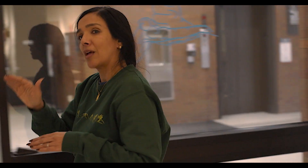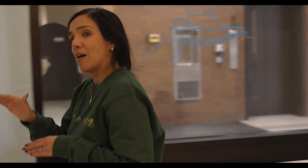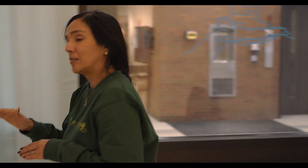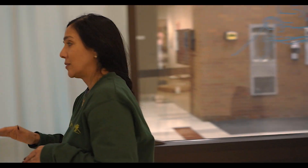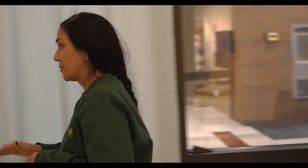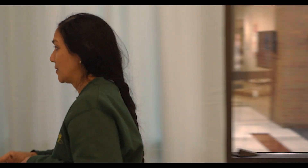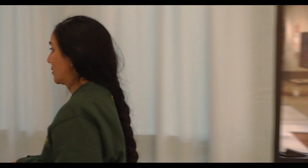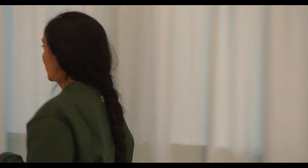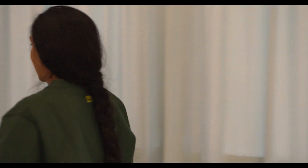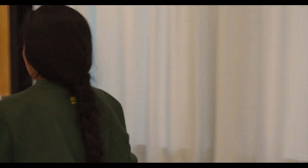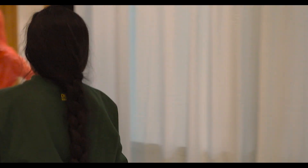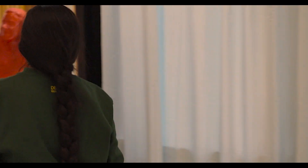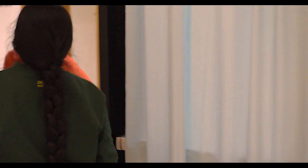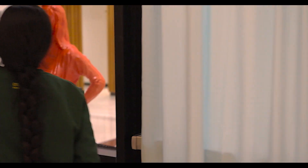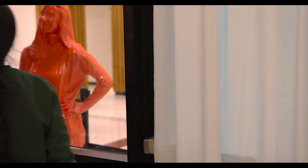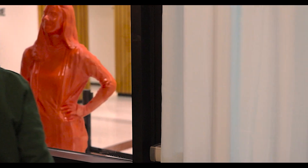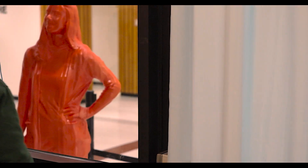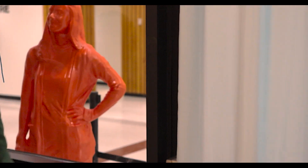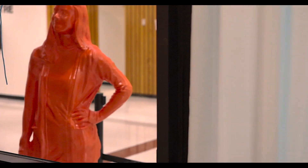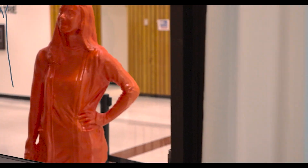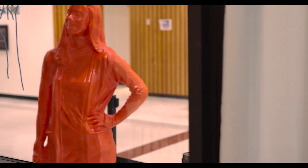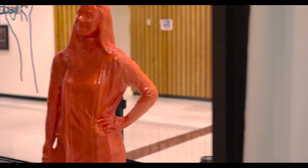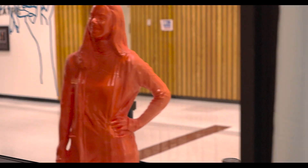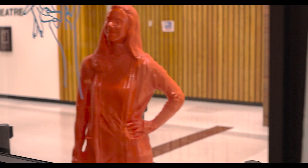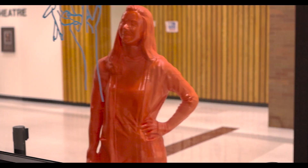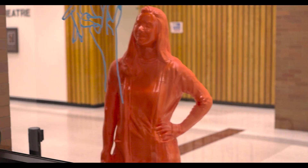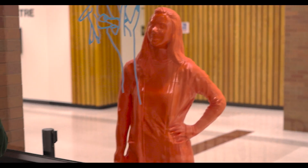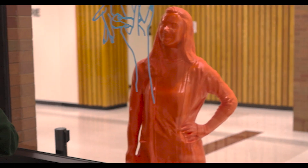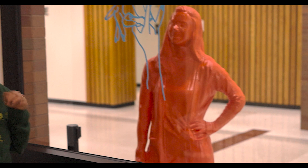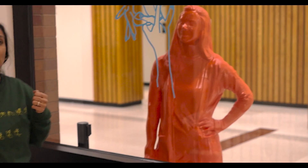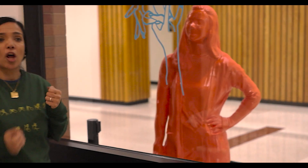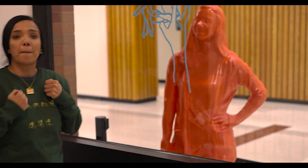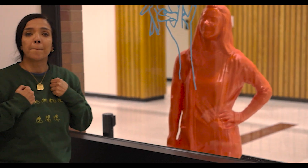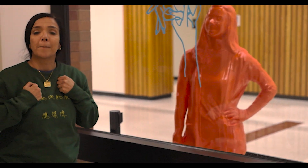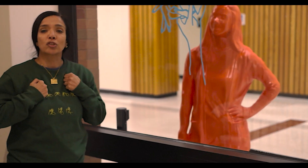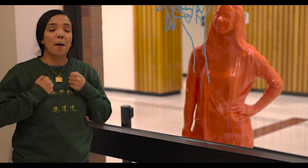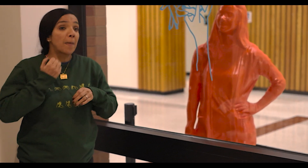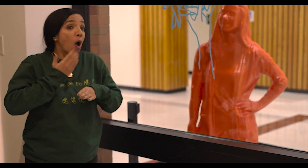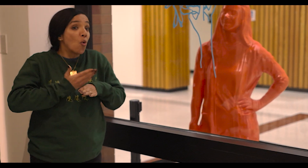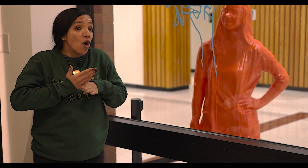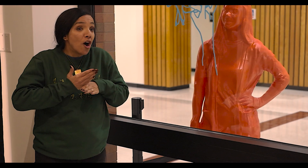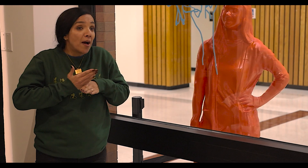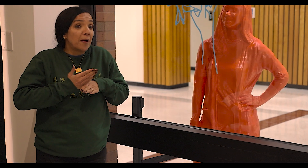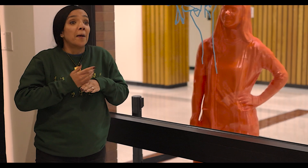There's an orange piece of art outside the glass. It's not part of my artwork,